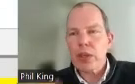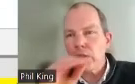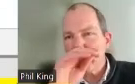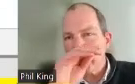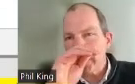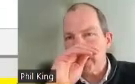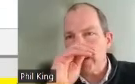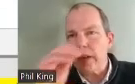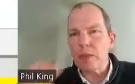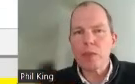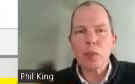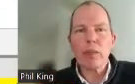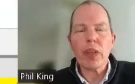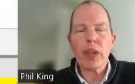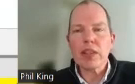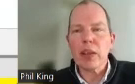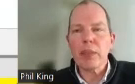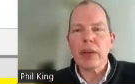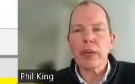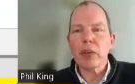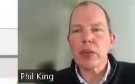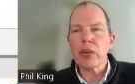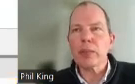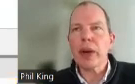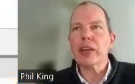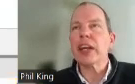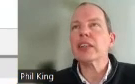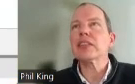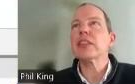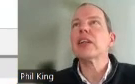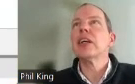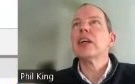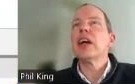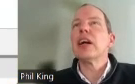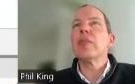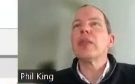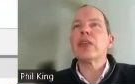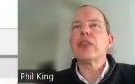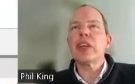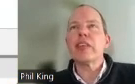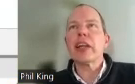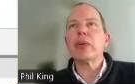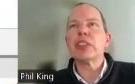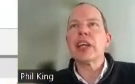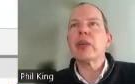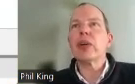What I'm showing you right here is a program called Paratext that's freely available to